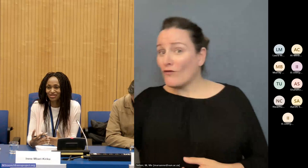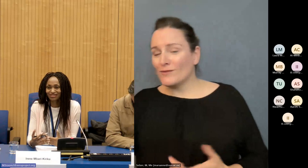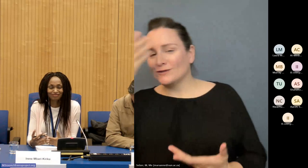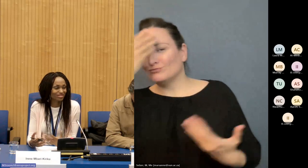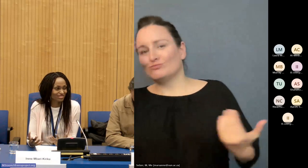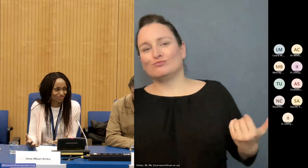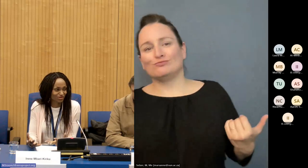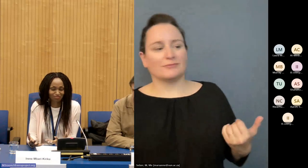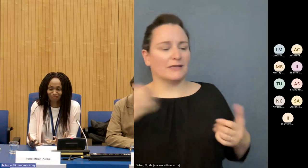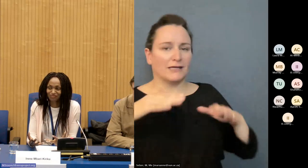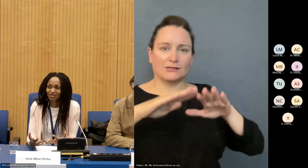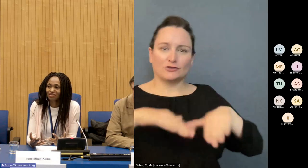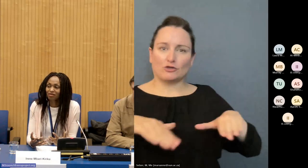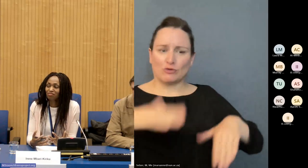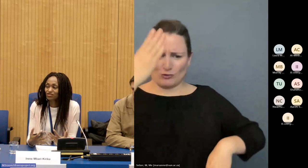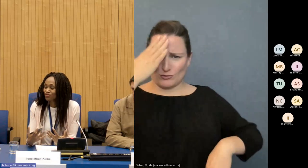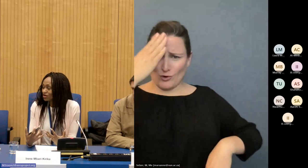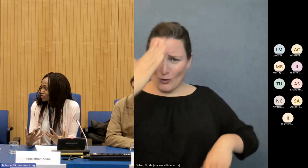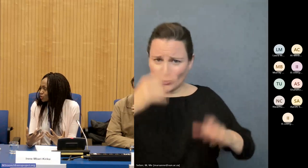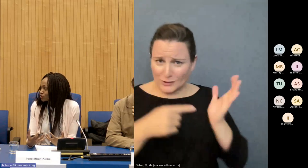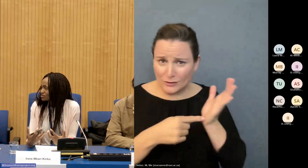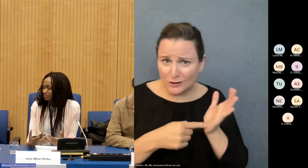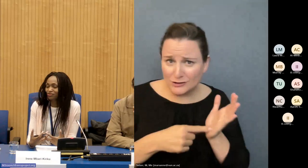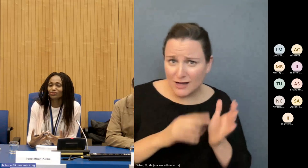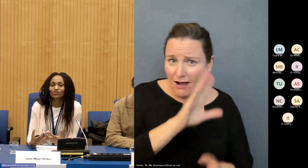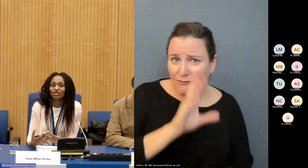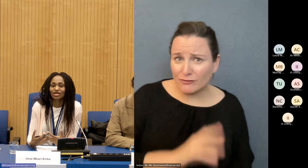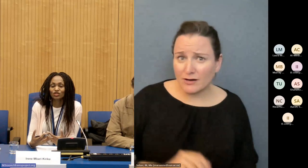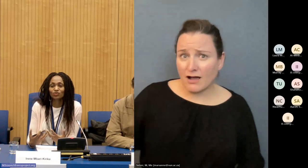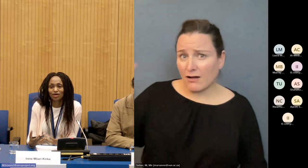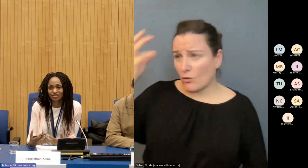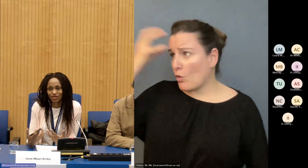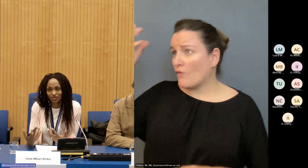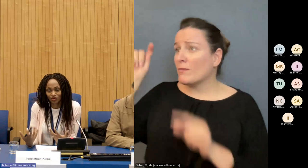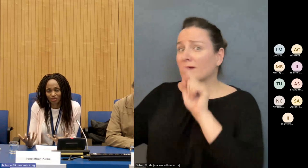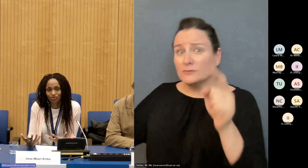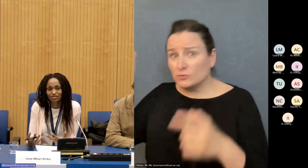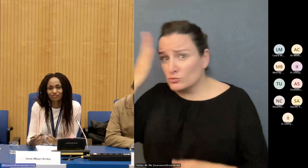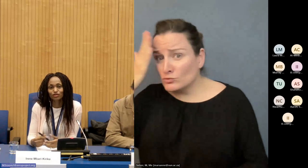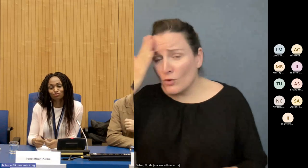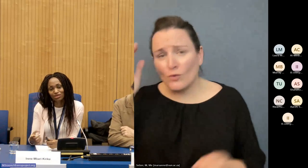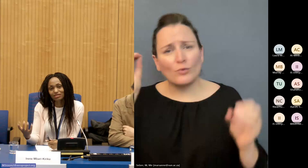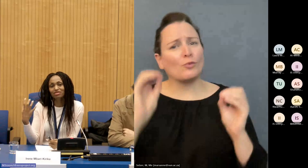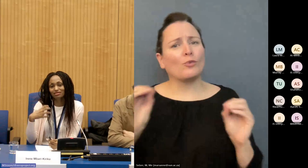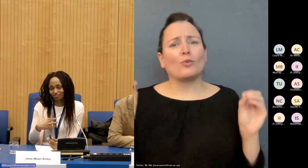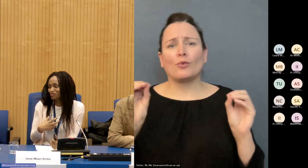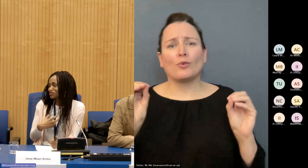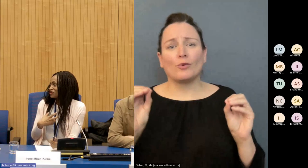Africa that's a dream. But you can work together collaboratively. You can bring them in once you